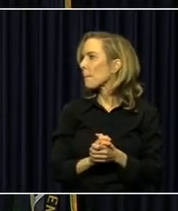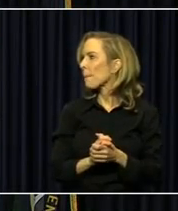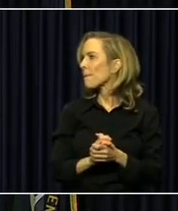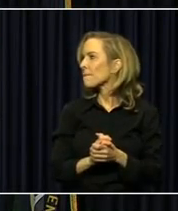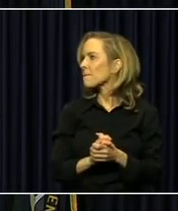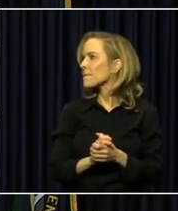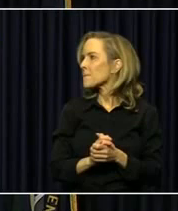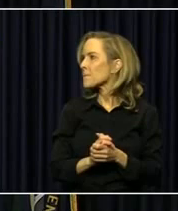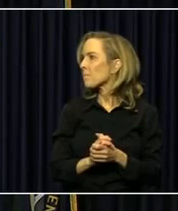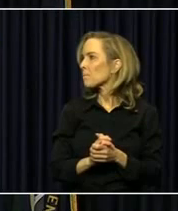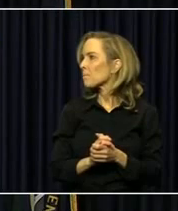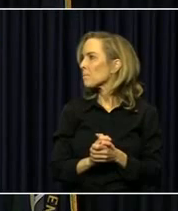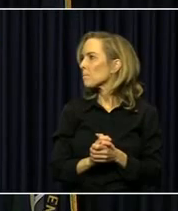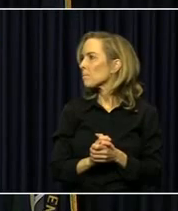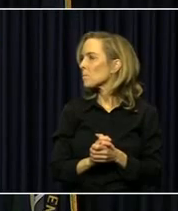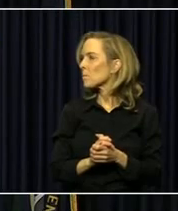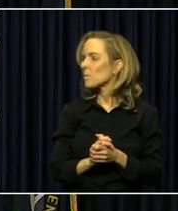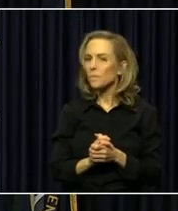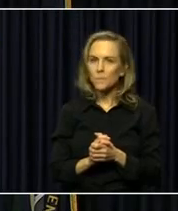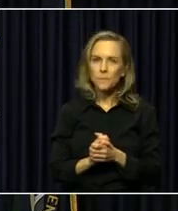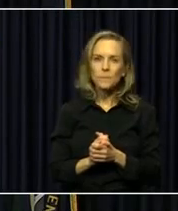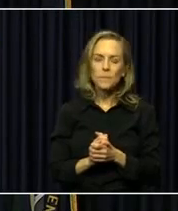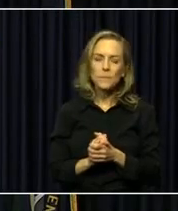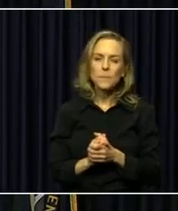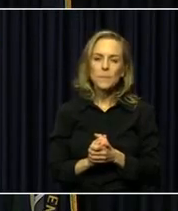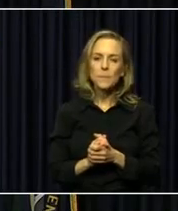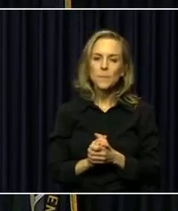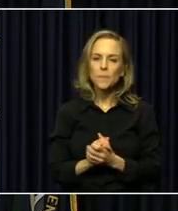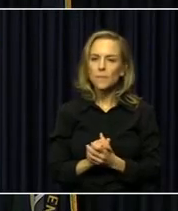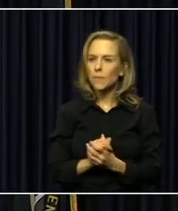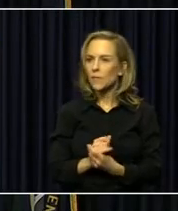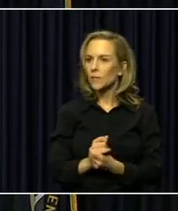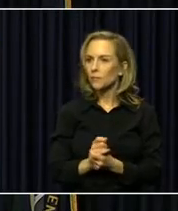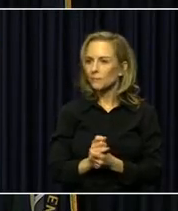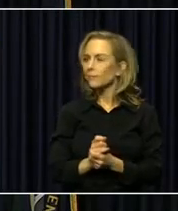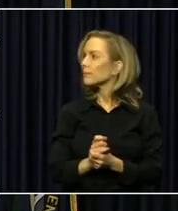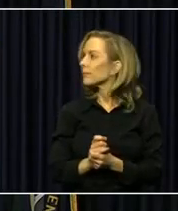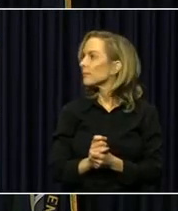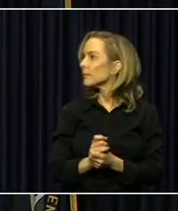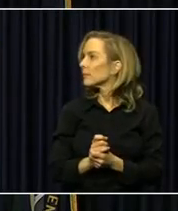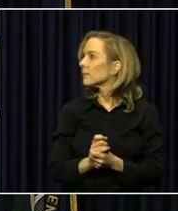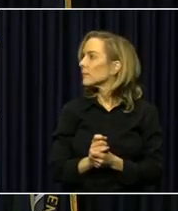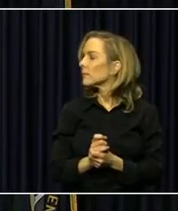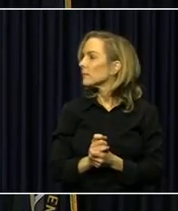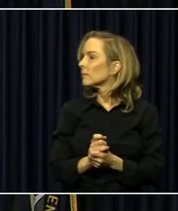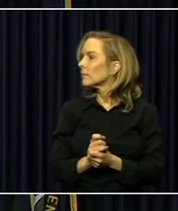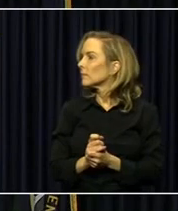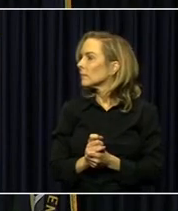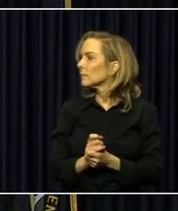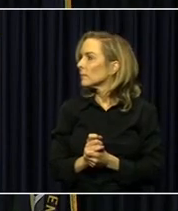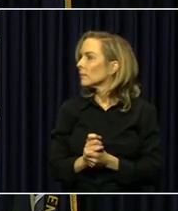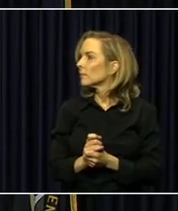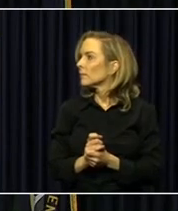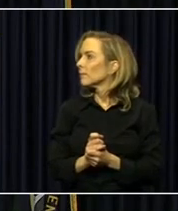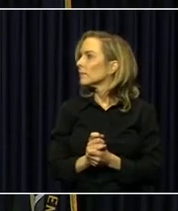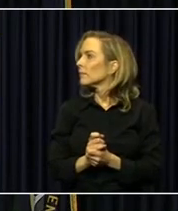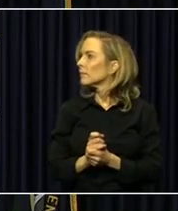YOU ARE ALSO A PART OF THAT INDIVIDUAL BEING OKAY AND SO MANY OTHER INDIVIDUALS NOT BEING